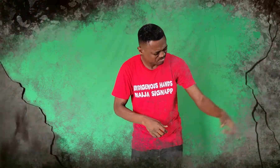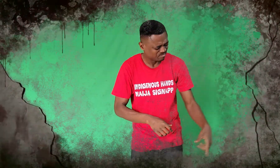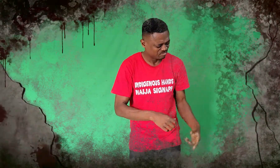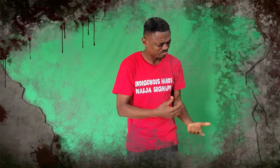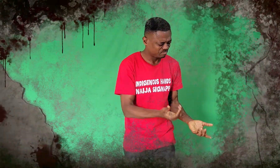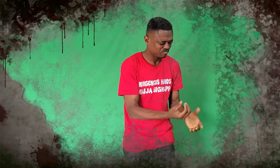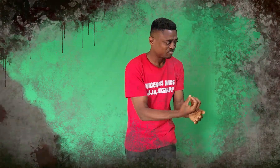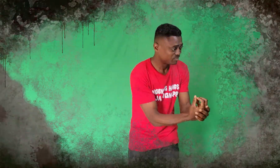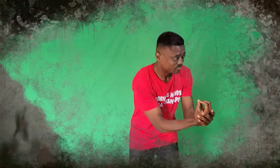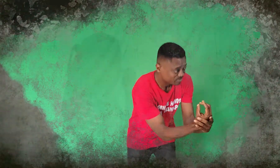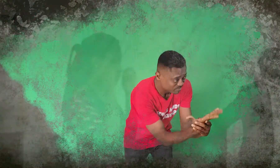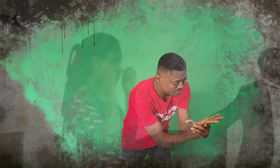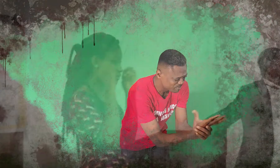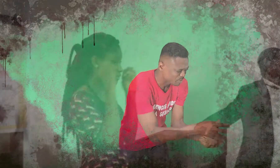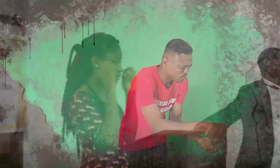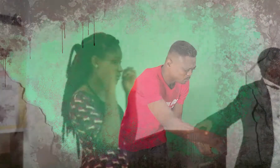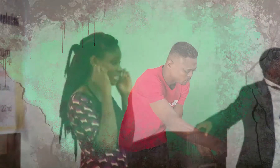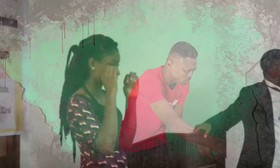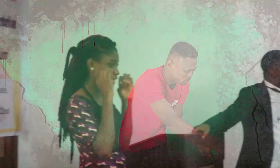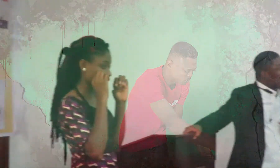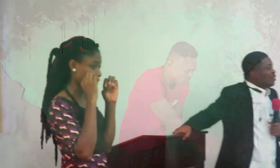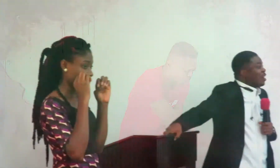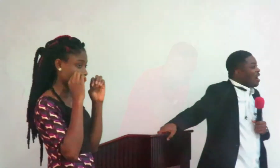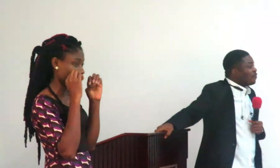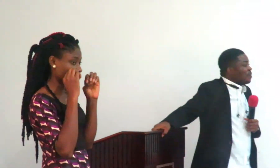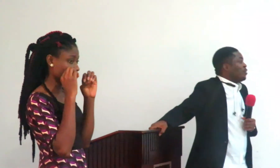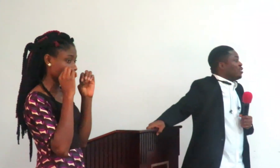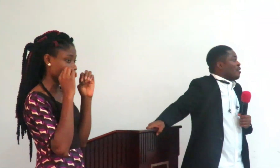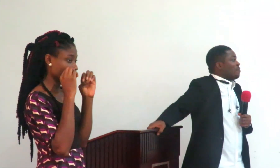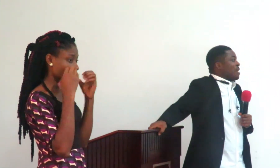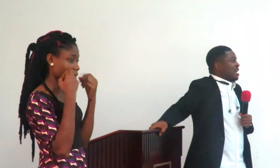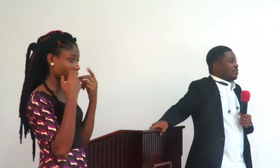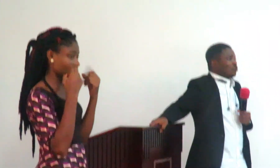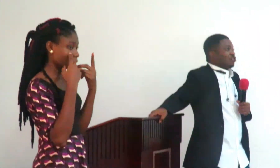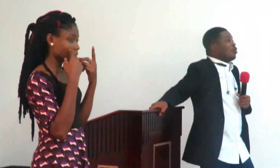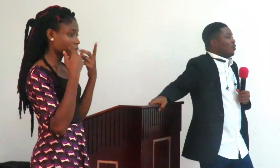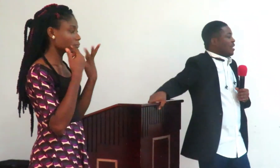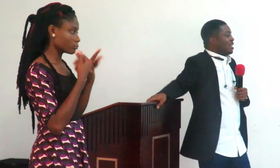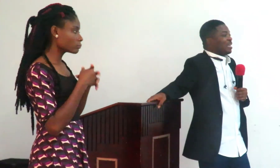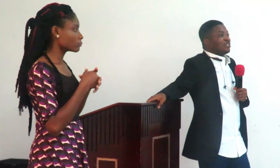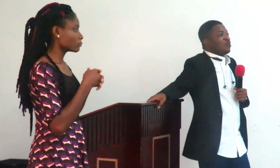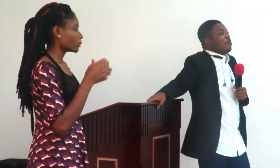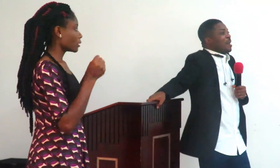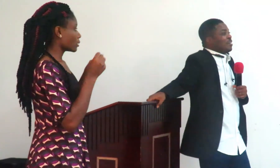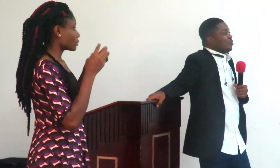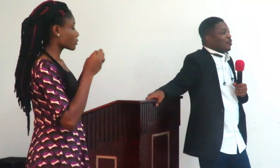that we even hate to speak them and today, you and I are enjoying speaking English as